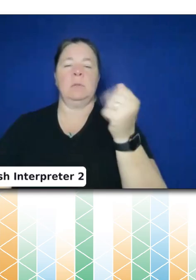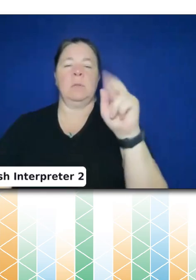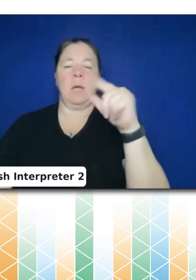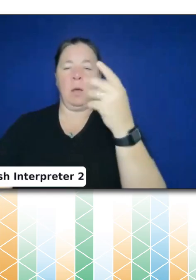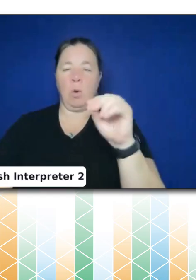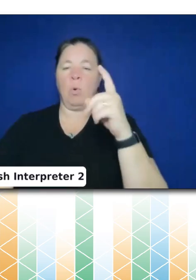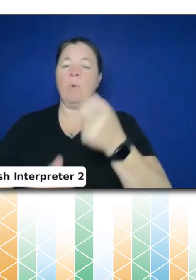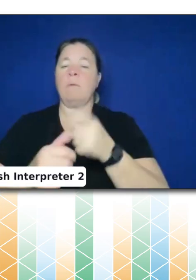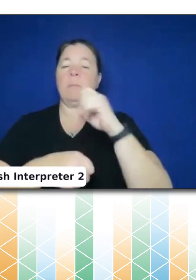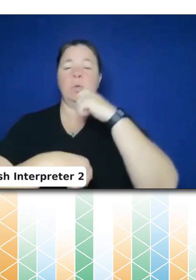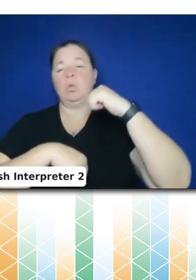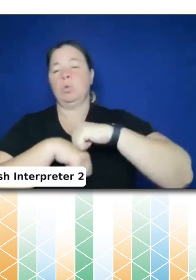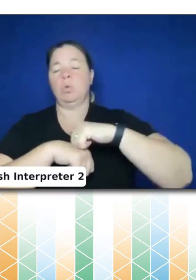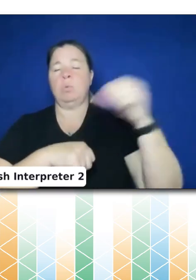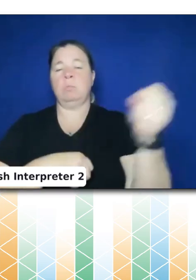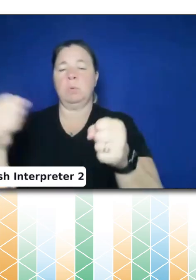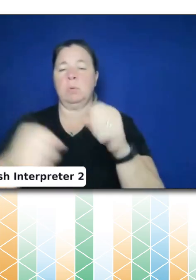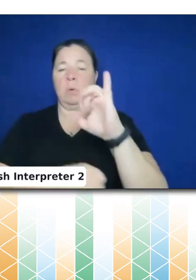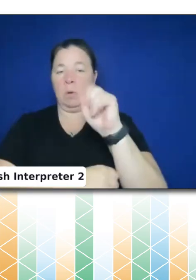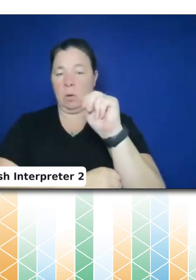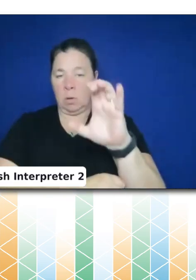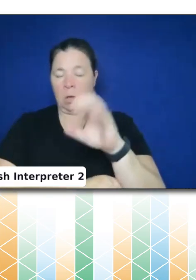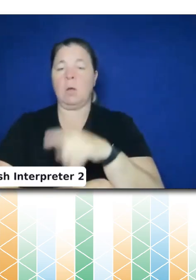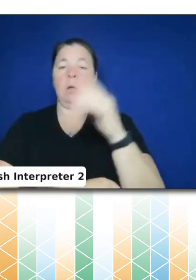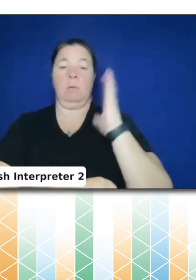Bigly's a Canadian Armed Forces veteran and founder of Stone Procurement, Inc.